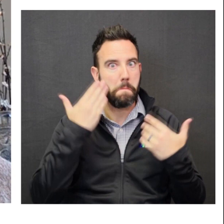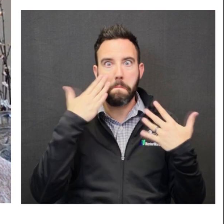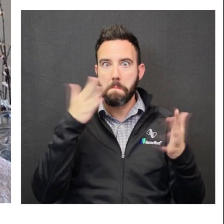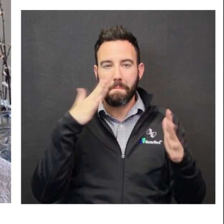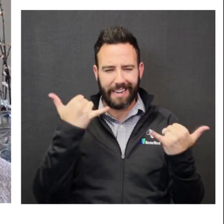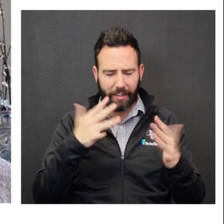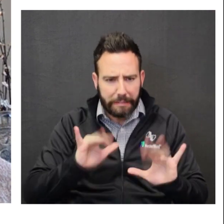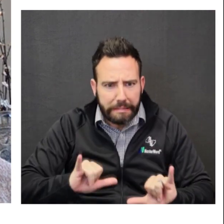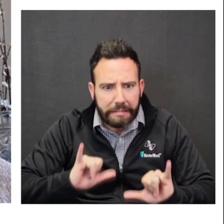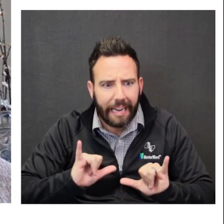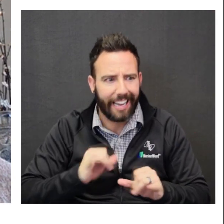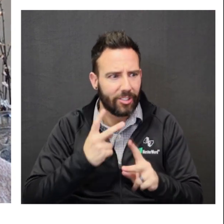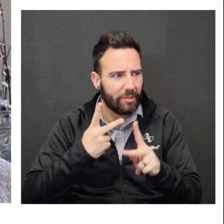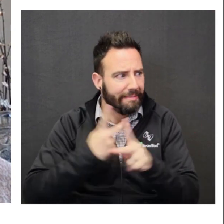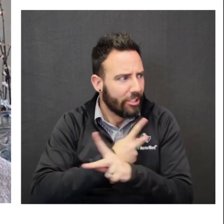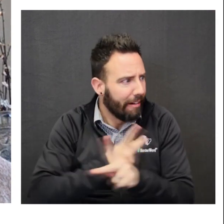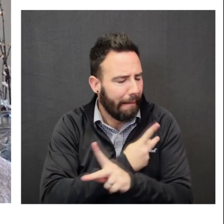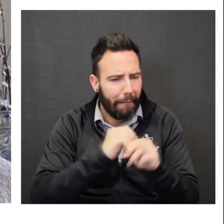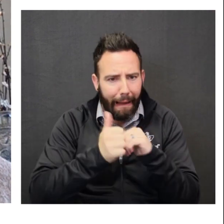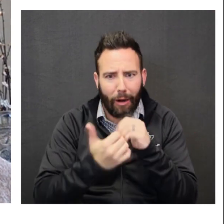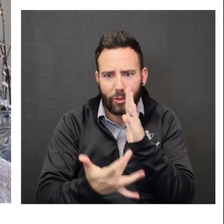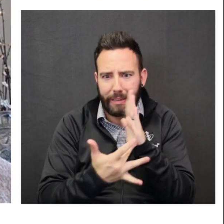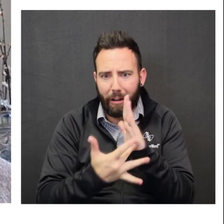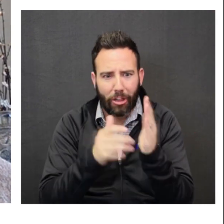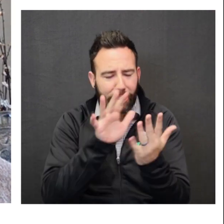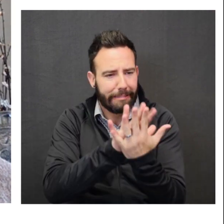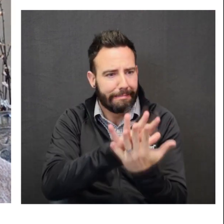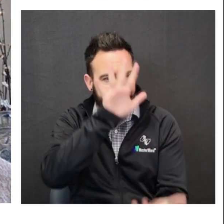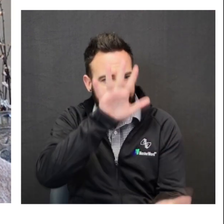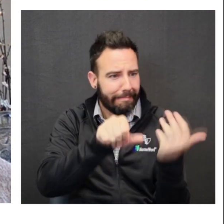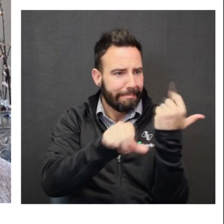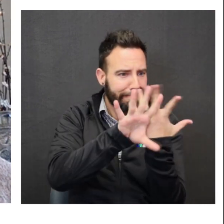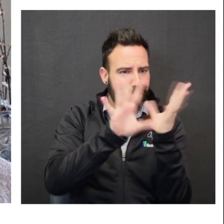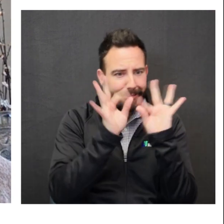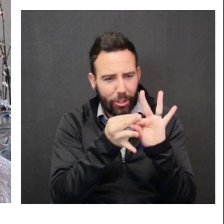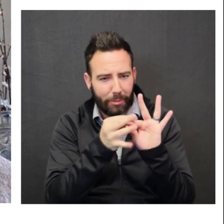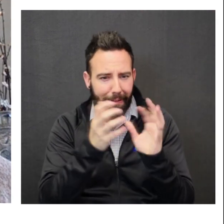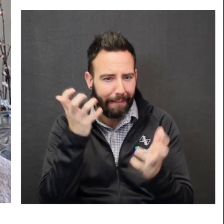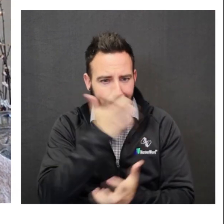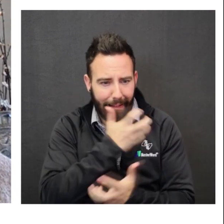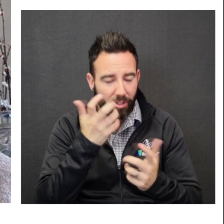wasn't on there, you know, immediate agenda that makes sense. So, it's been huge.